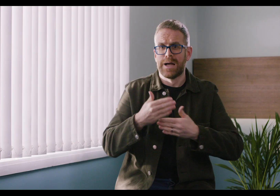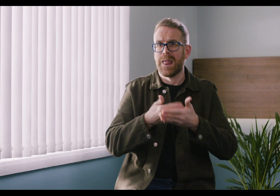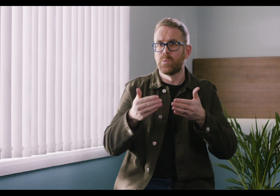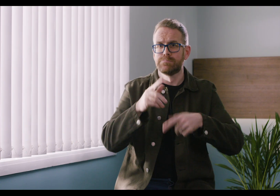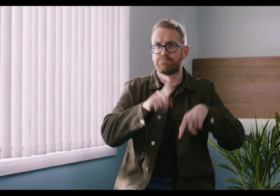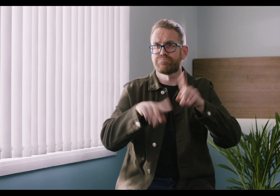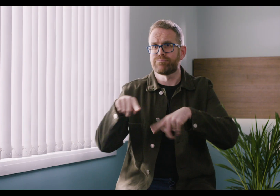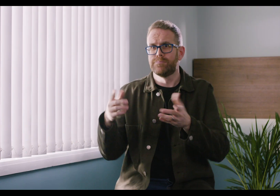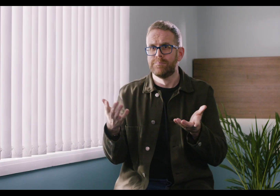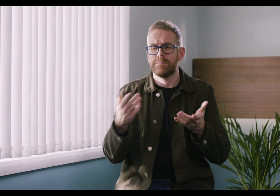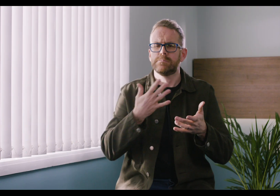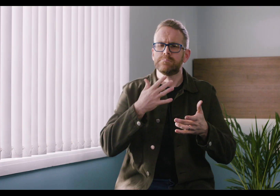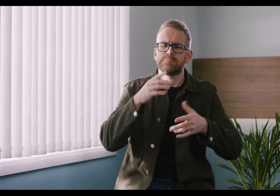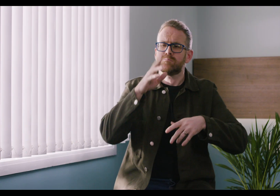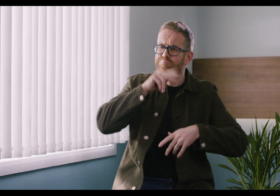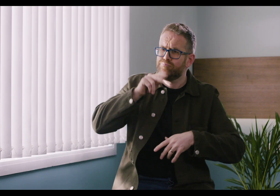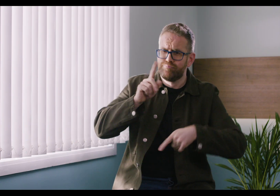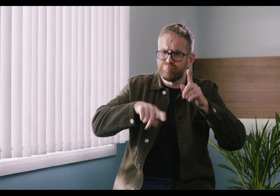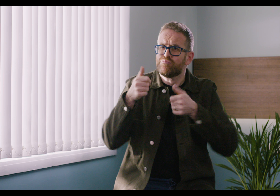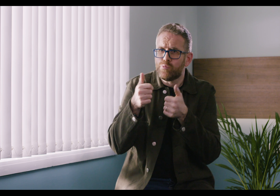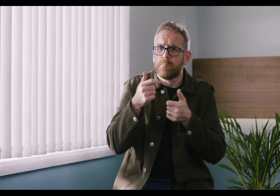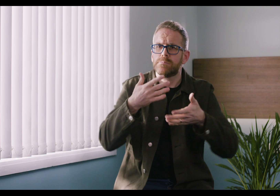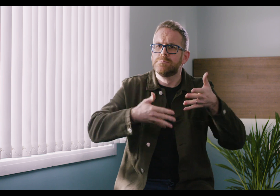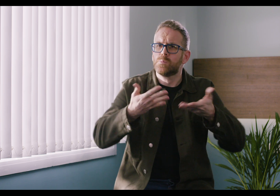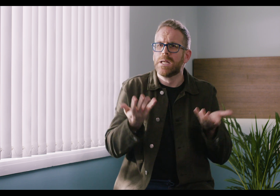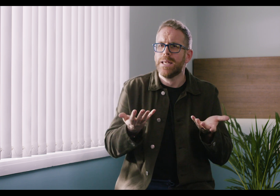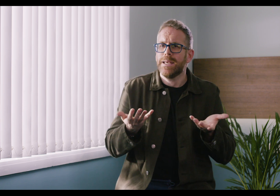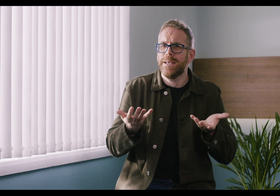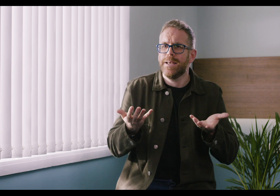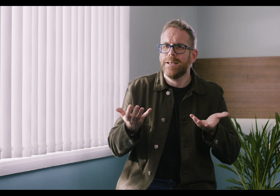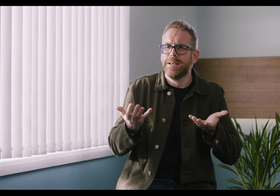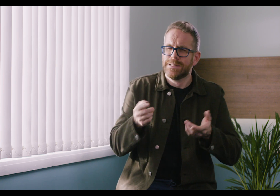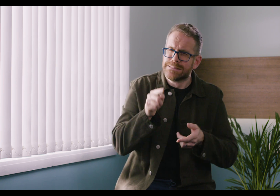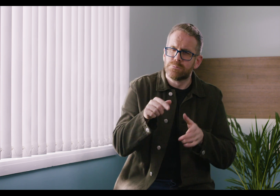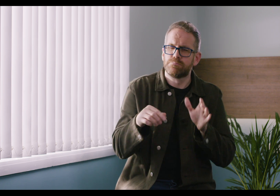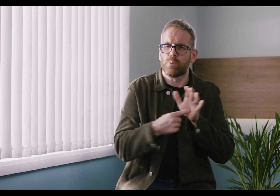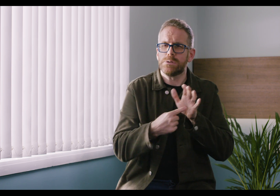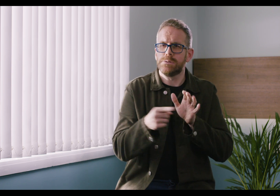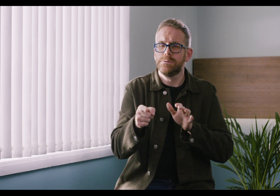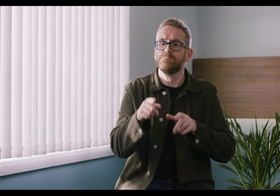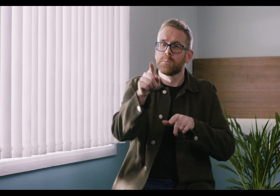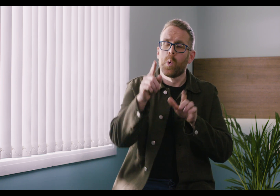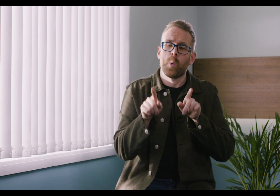Many spoken languages are catered for, but often not signed languages, and it's very important that we start to include those.